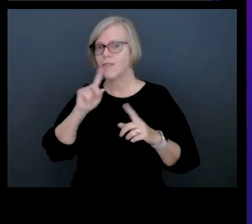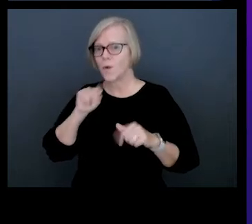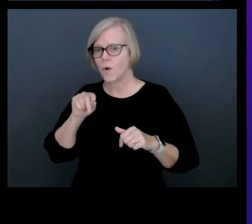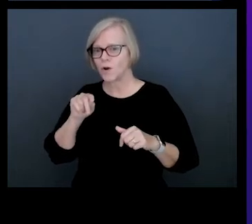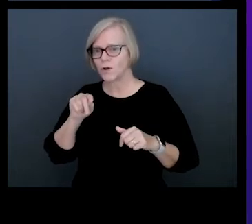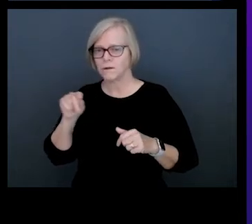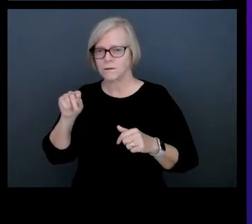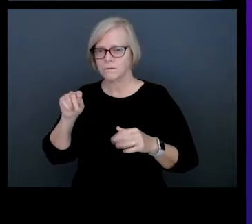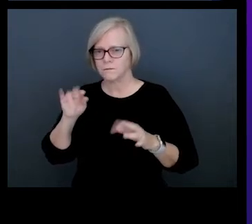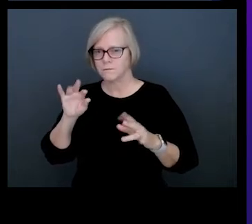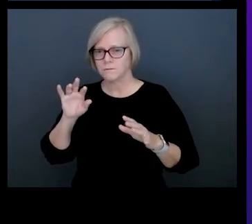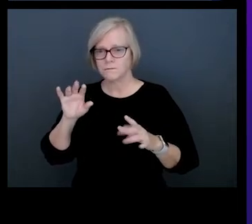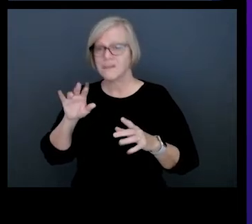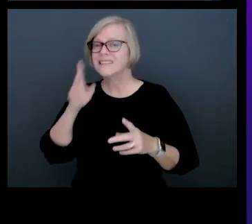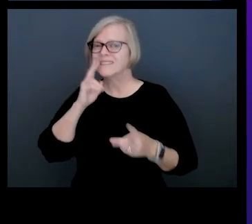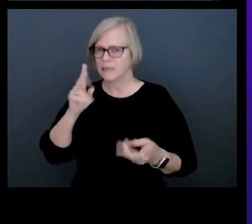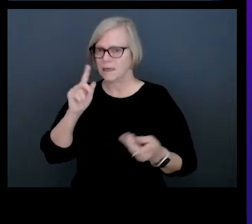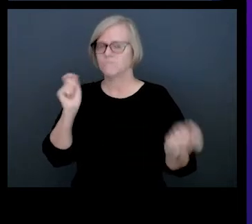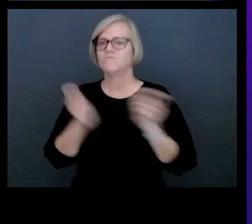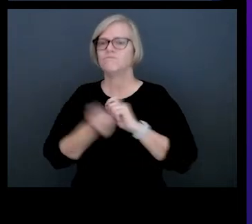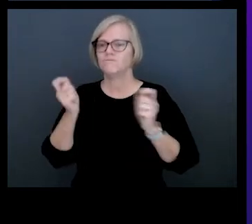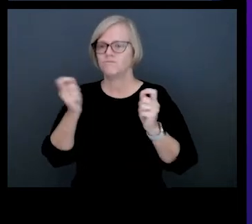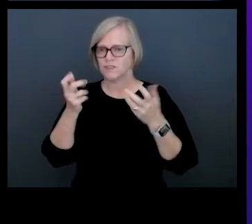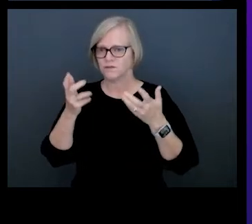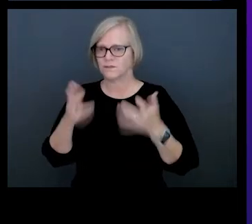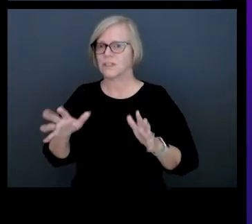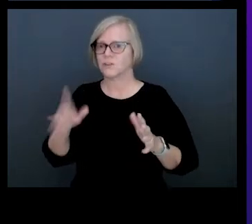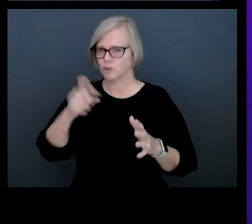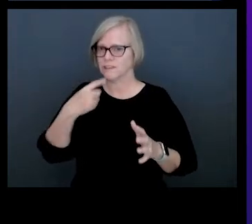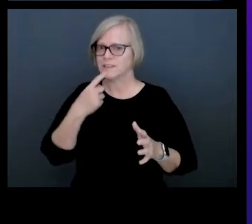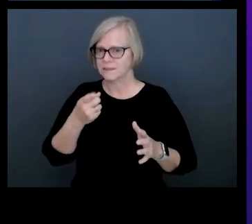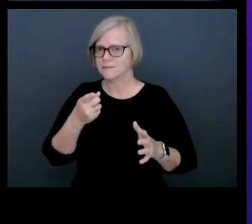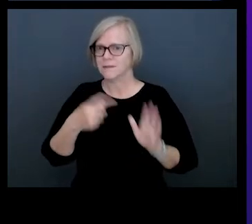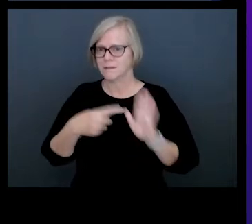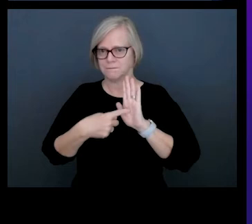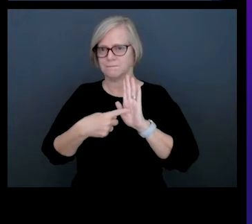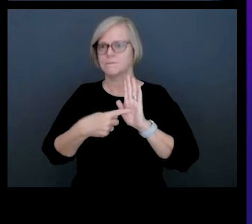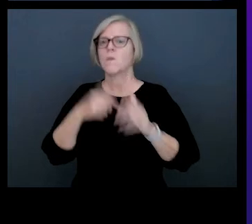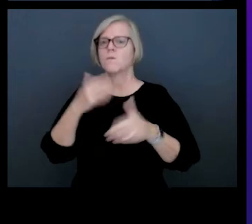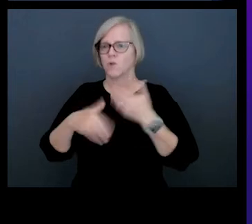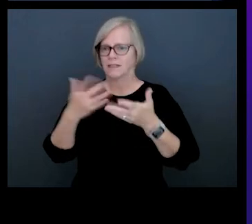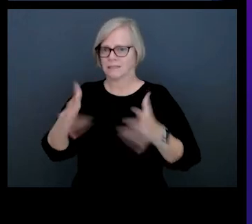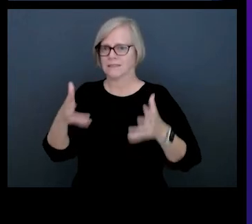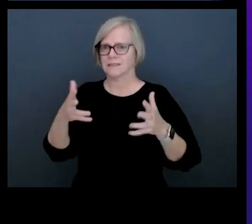we can see that it switched and it should say, yep, the order was processed. Cool.